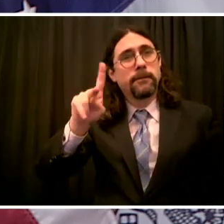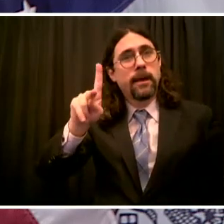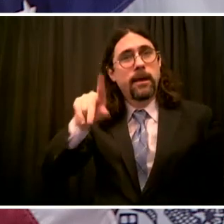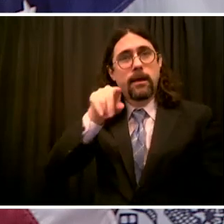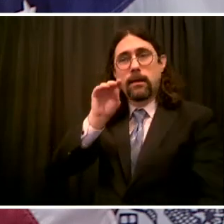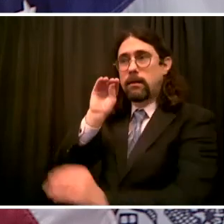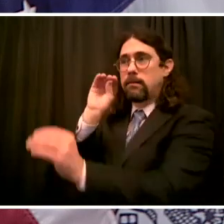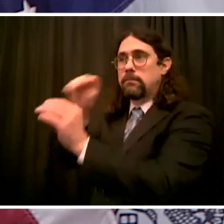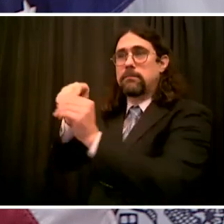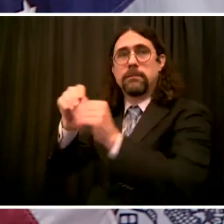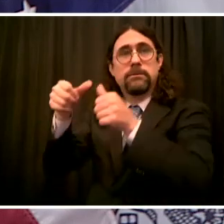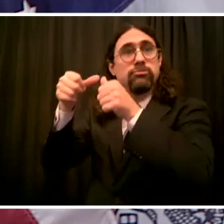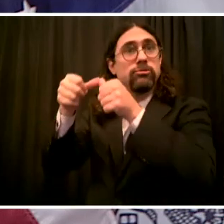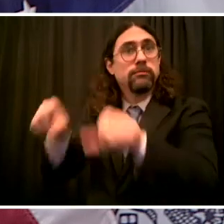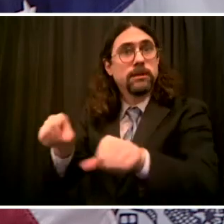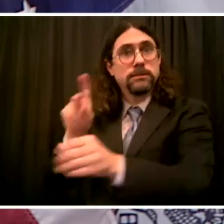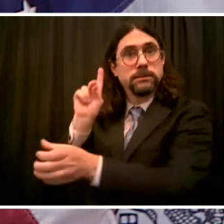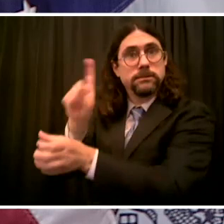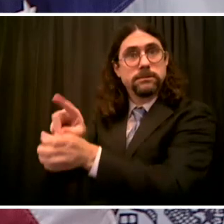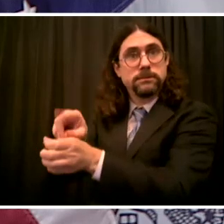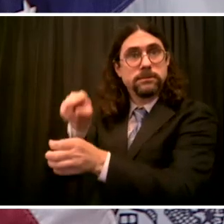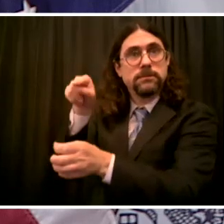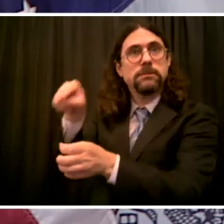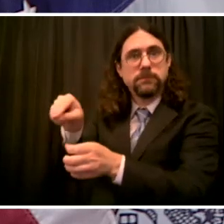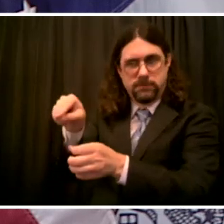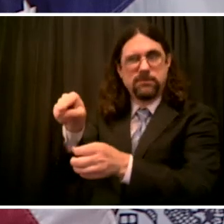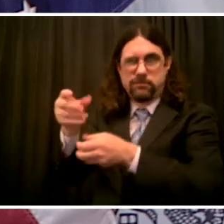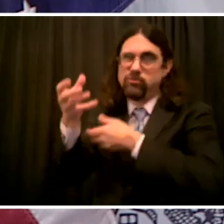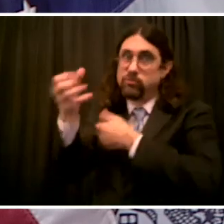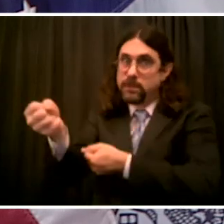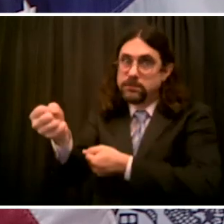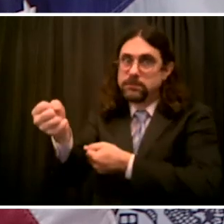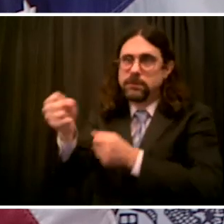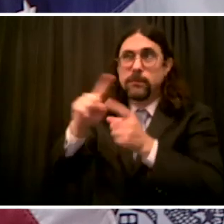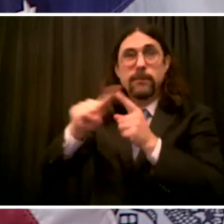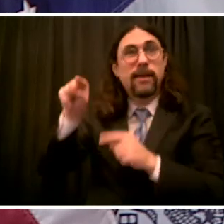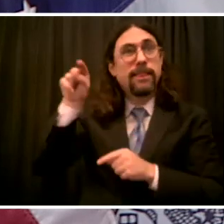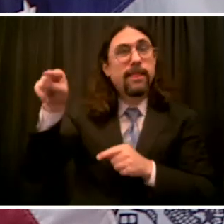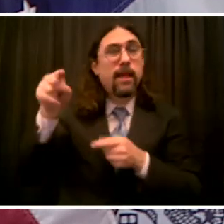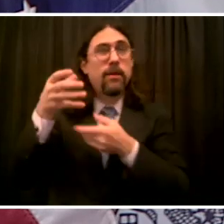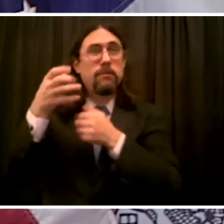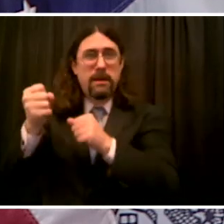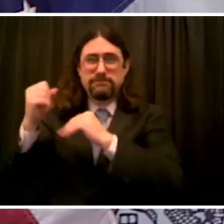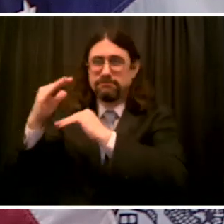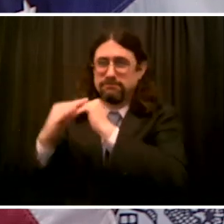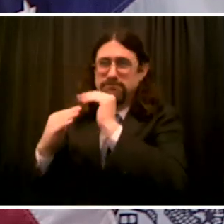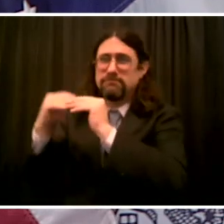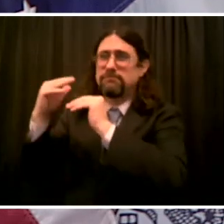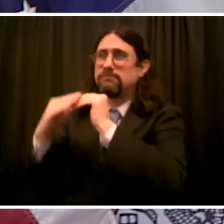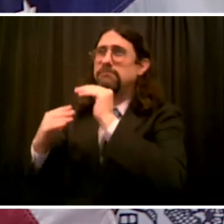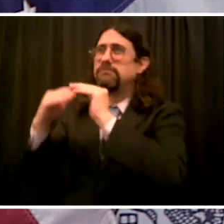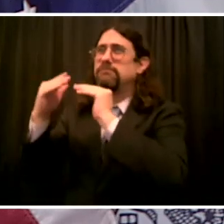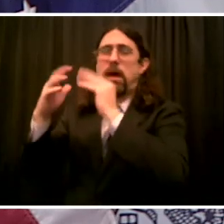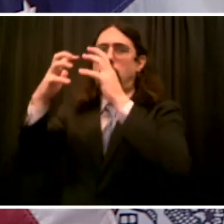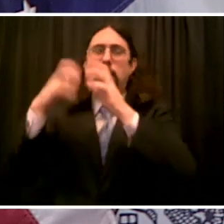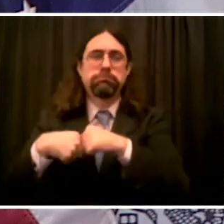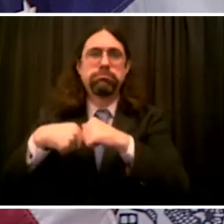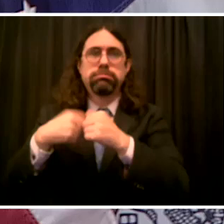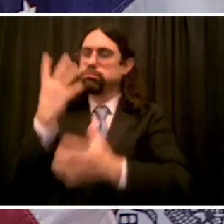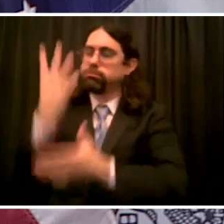LIKE A BANK. YOU MAKE DEPOSITS AND YOU BUILD UP TRUST, B UTYOU CAN LOSE IT AWFULLY QUICK. I DON'T THINK THAT'S A BAD ITHNG.